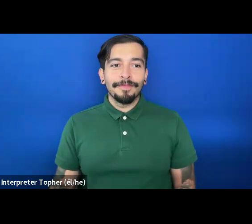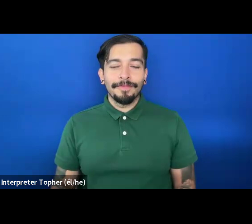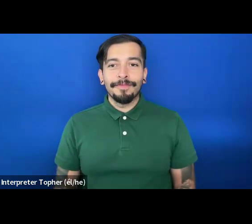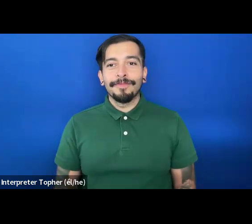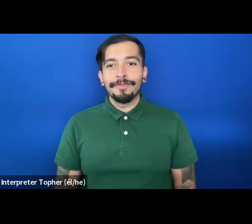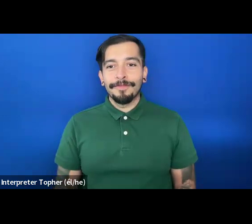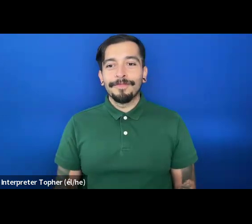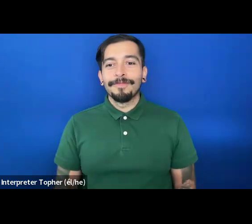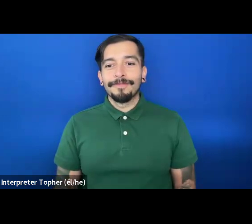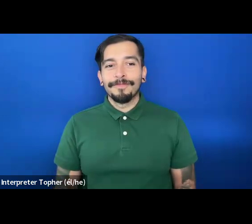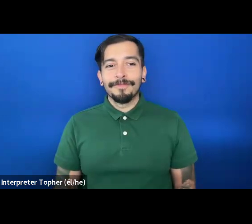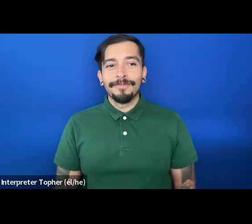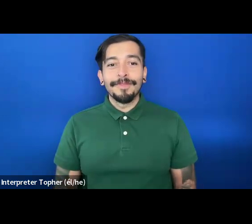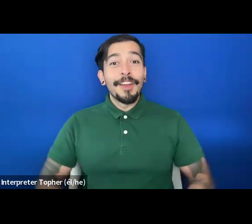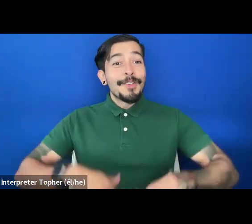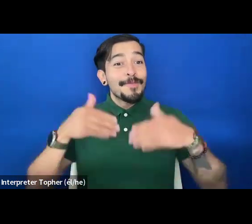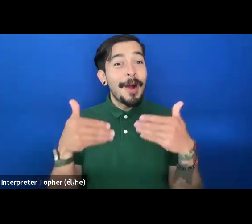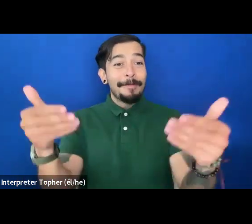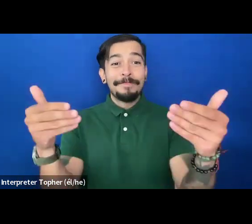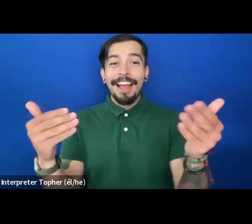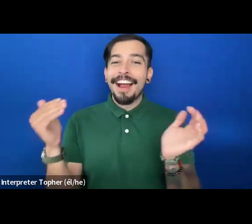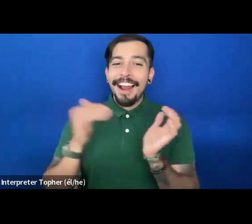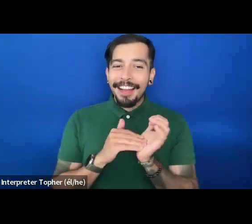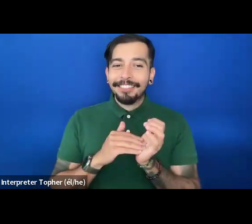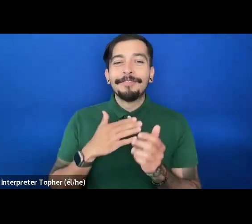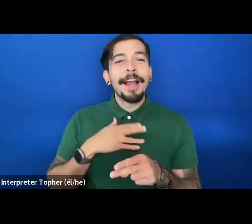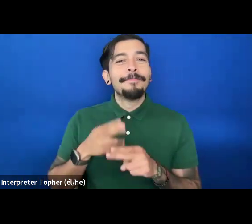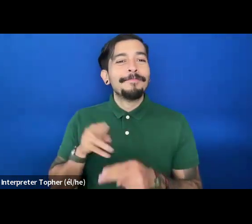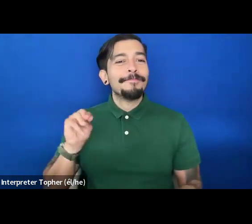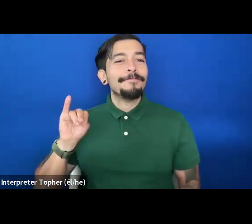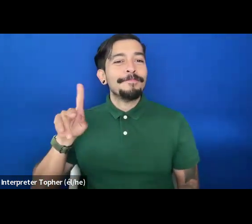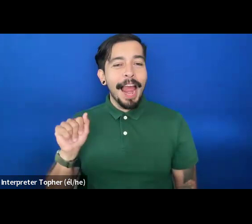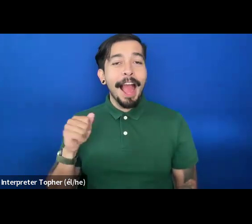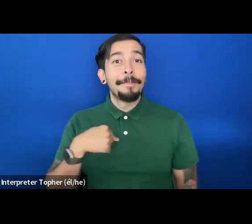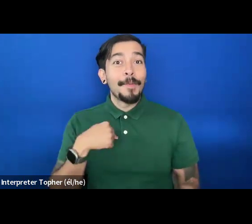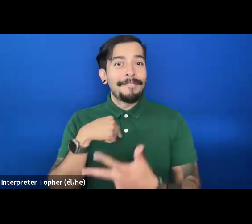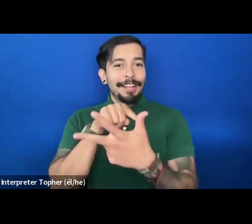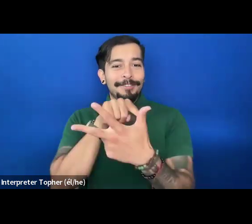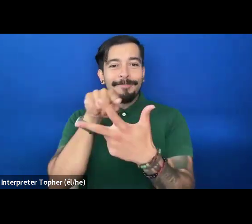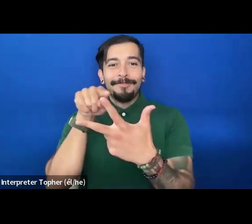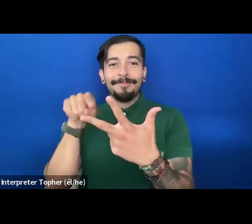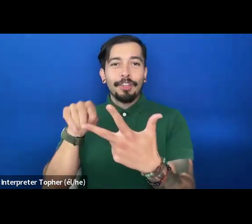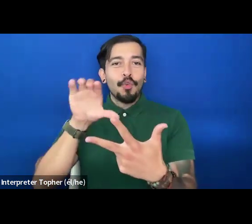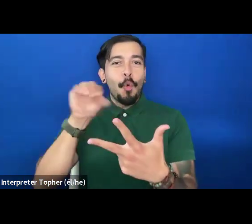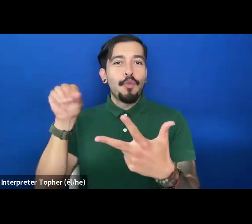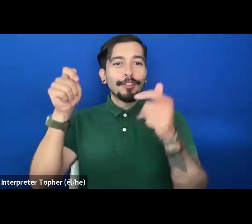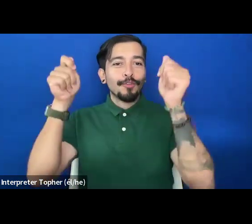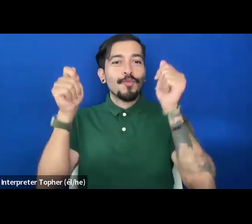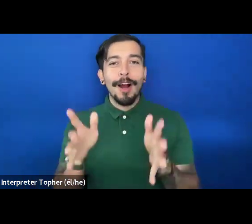My name is Mika, and I am one of the co-directors at the San Francisco Disability Cultural Center.